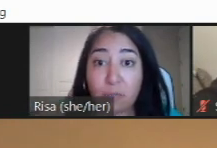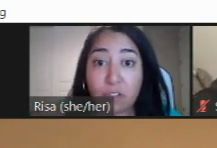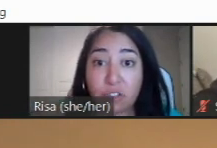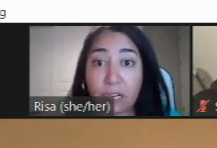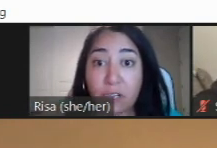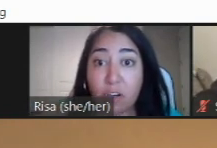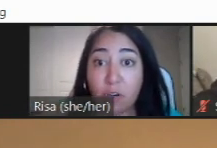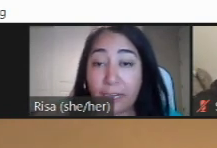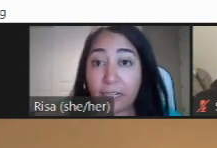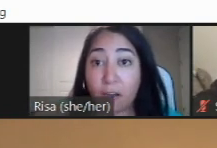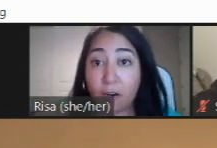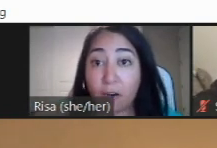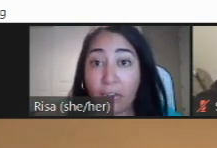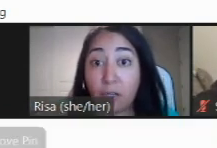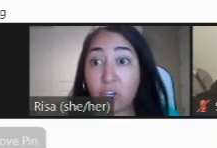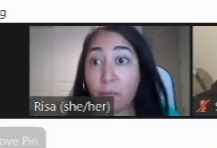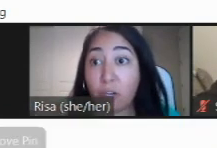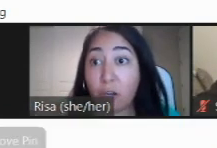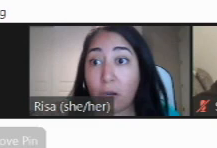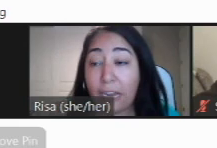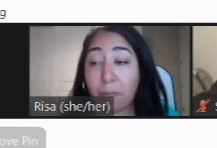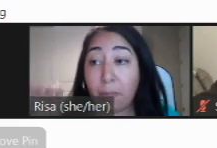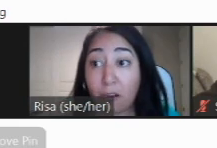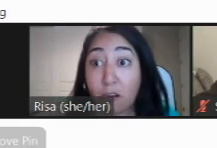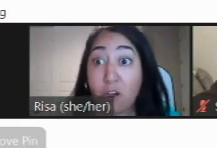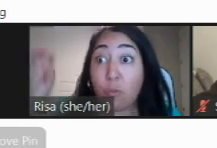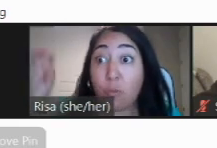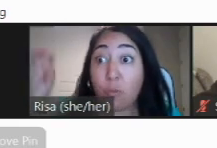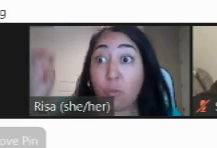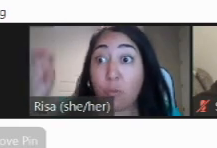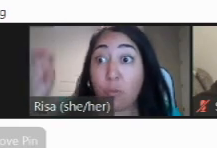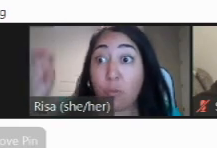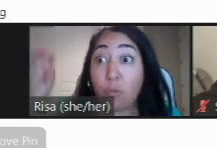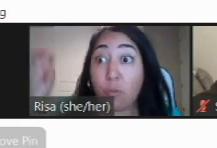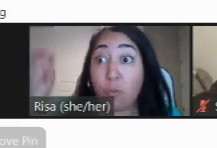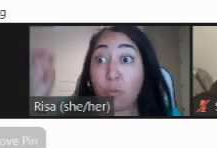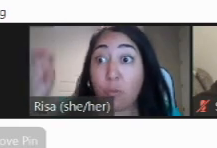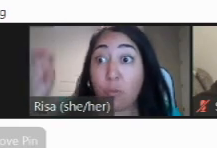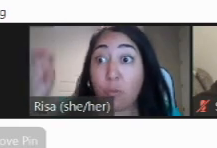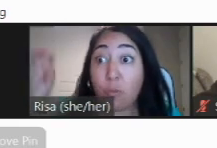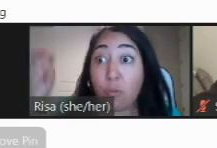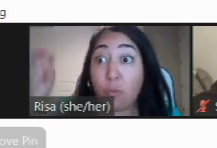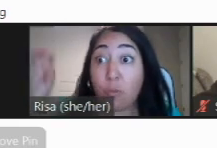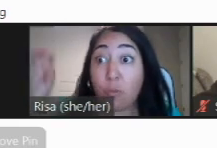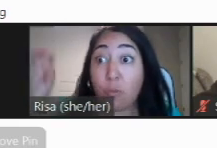the interpreter, Jennifer Lopez, the whole time. So I'm going to go ahead and pin her. [AD] In Jennifer’s video, in the top right corner she clicks on the three dots